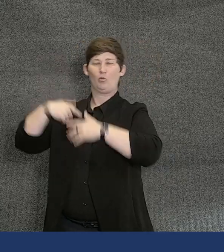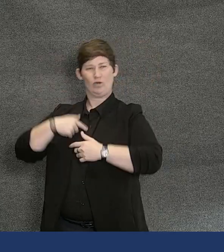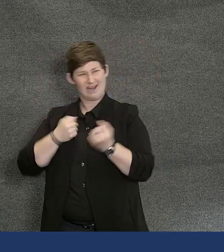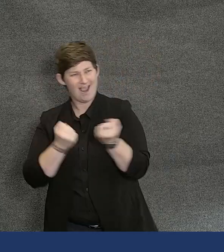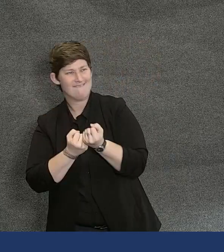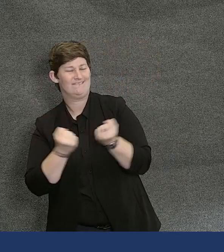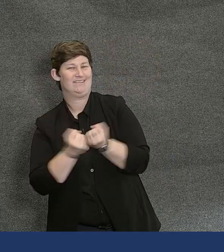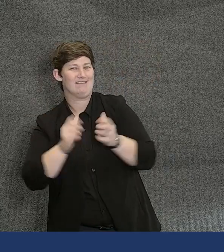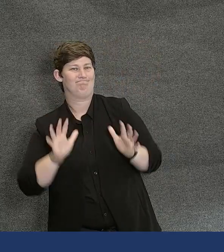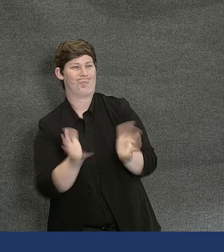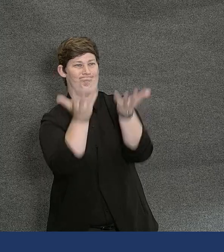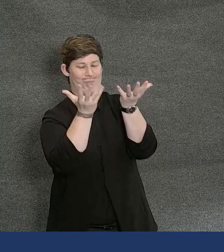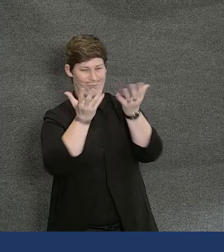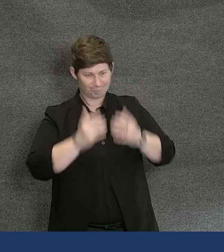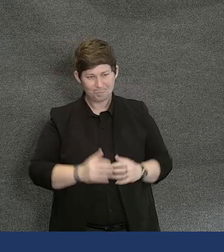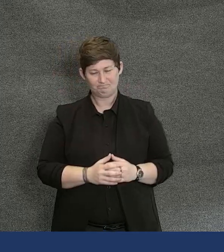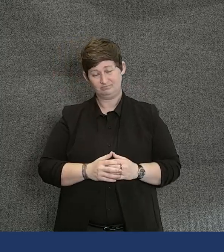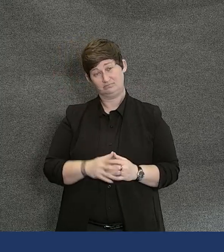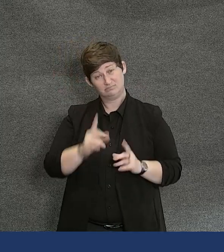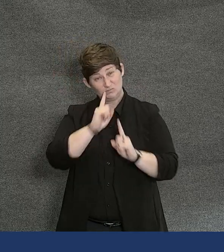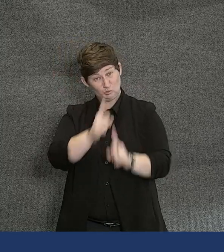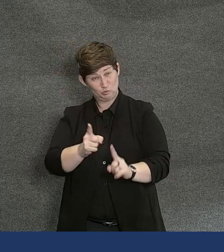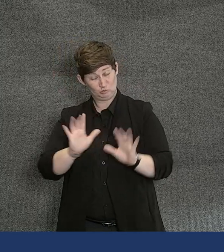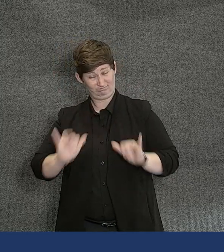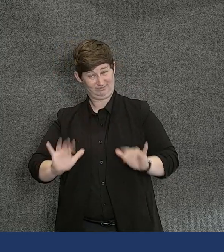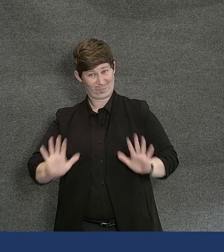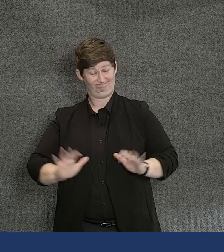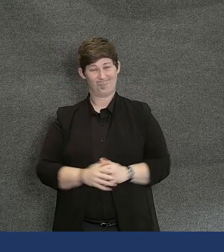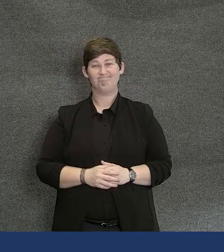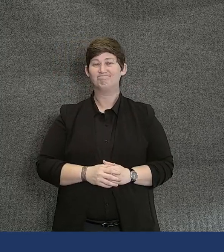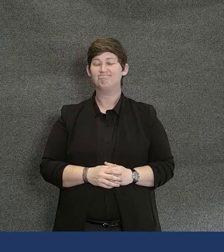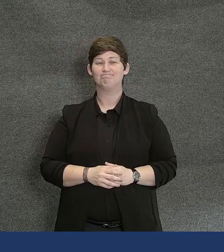So we are going to--